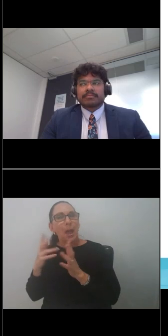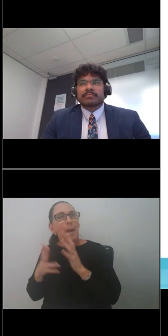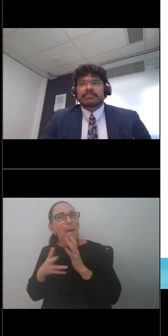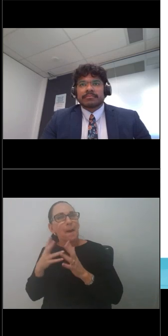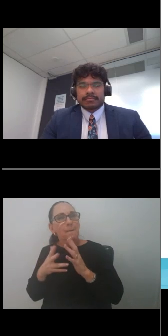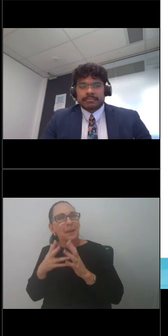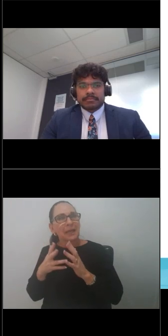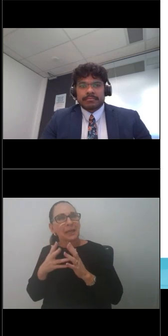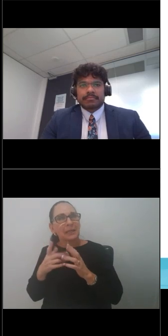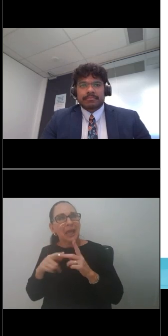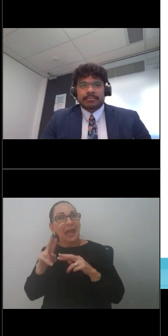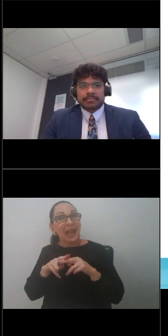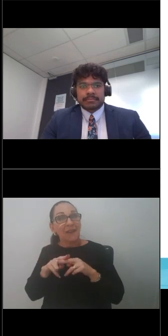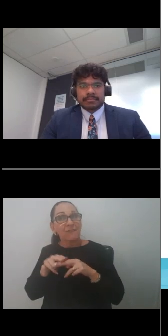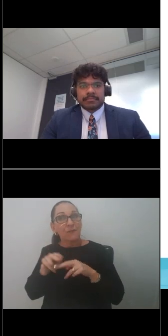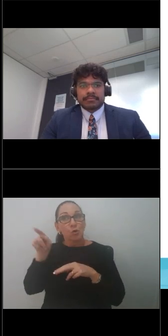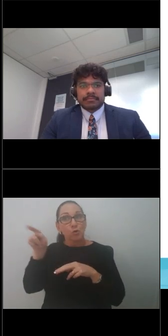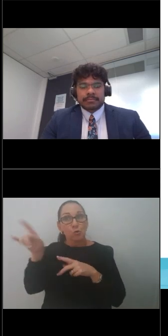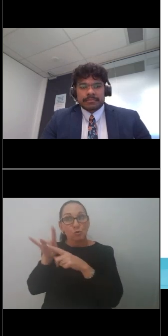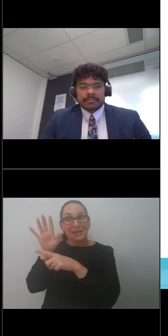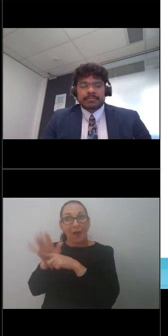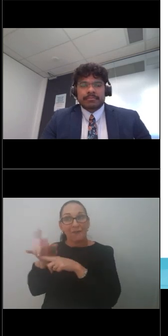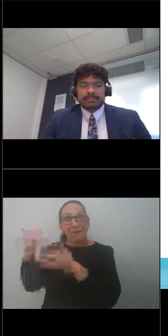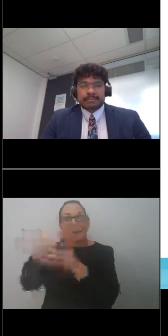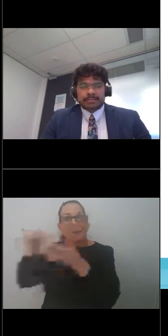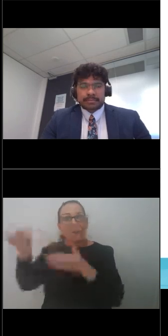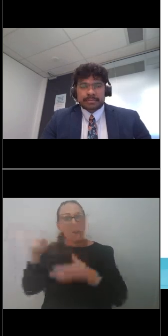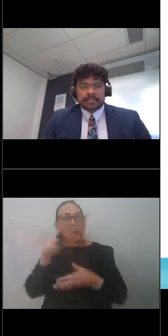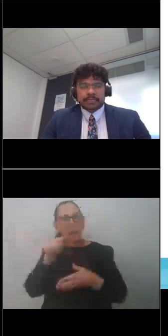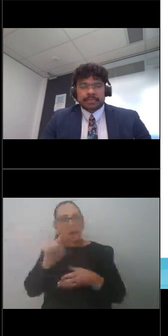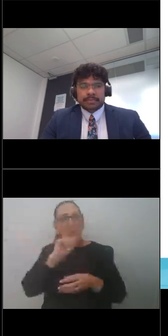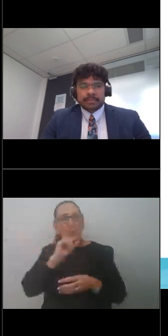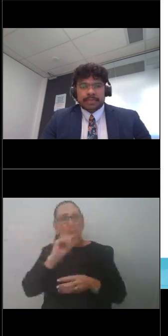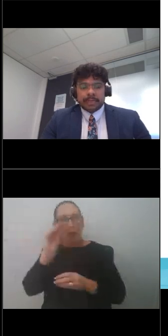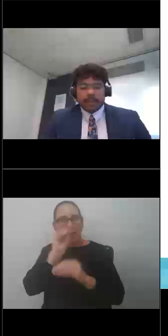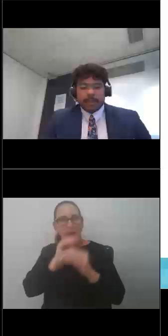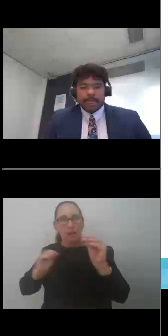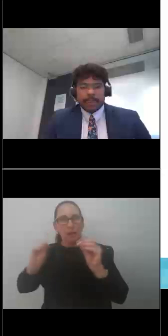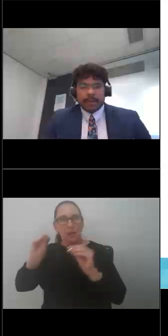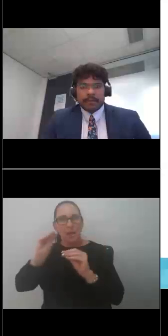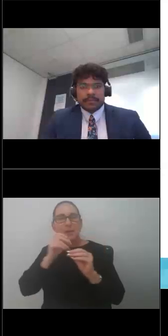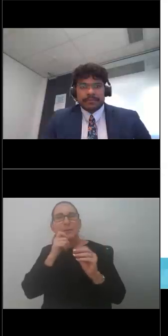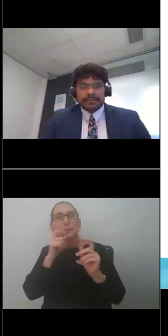police how does that layout change now the reason why I explain this this way is because when the